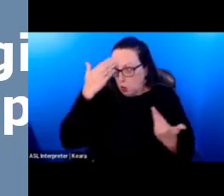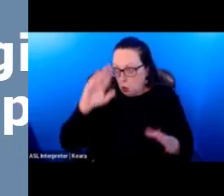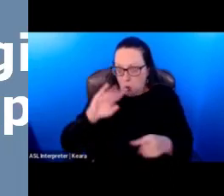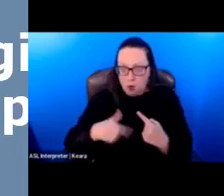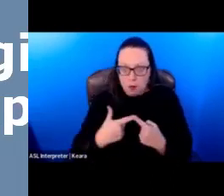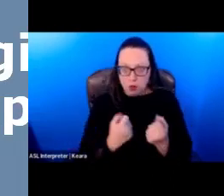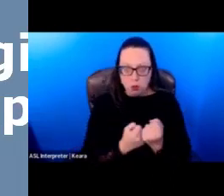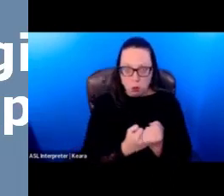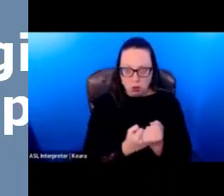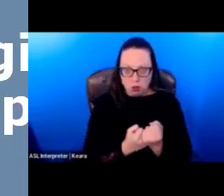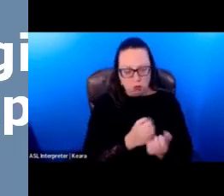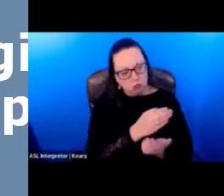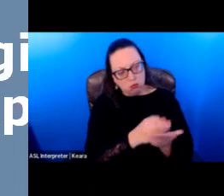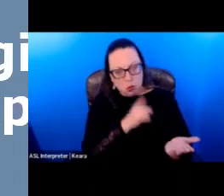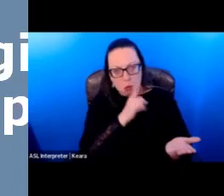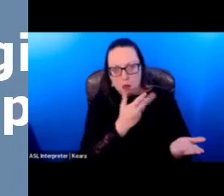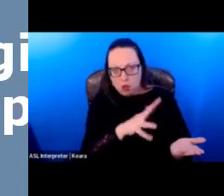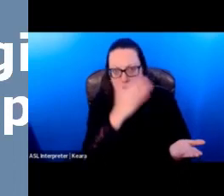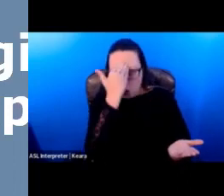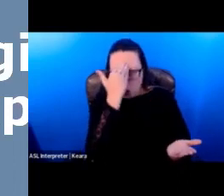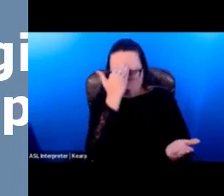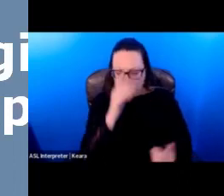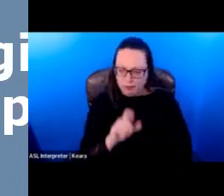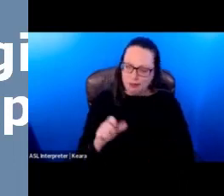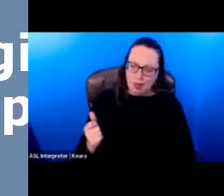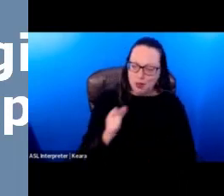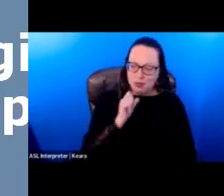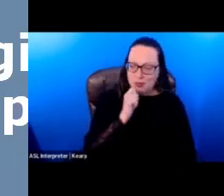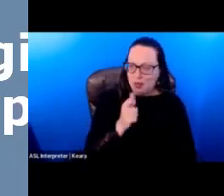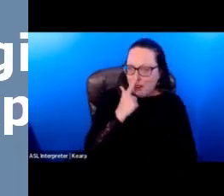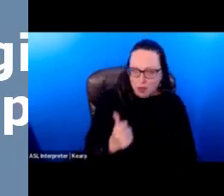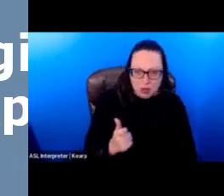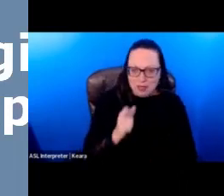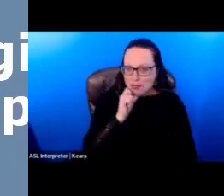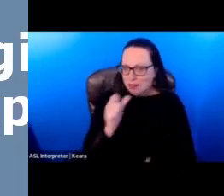health and substance use. The need for peer support from those